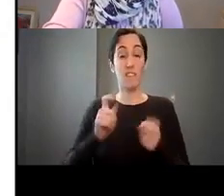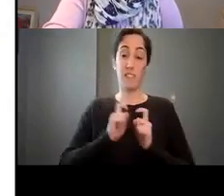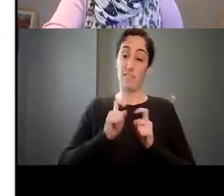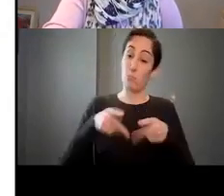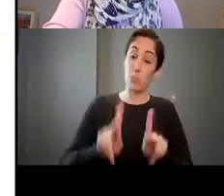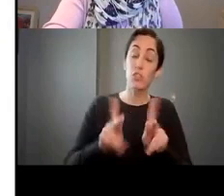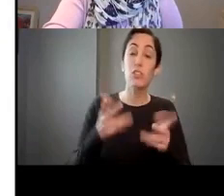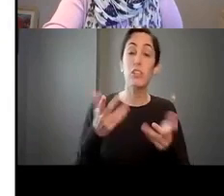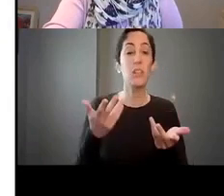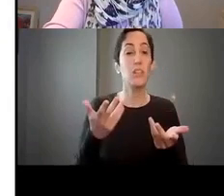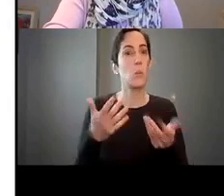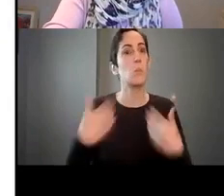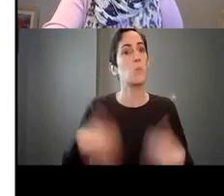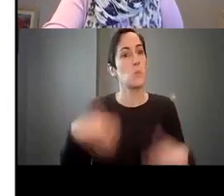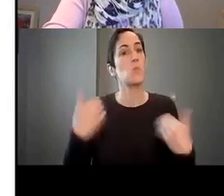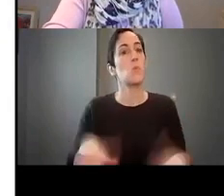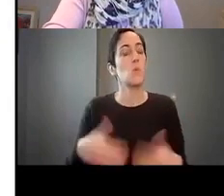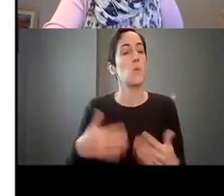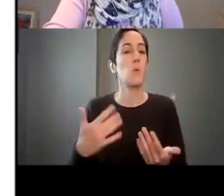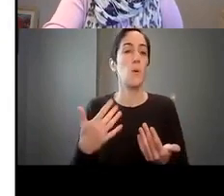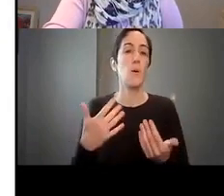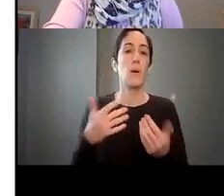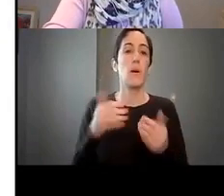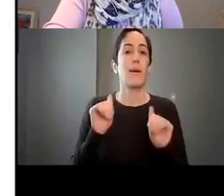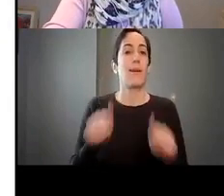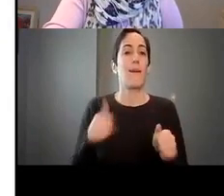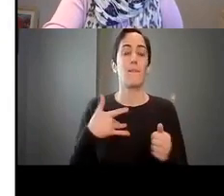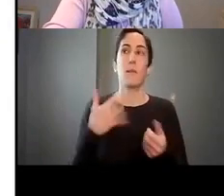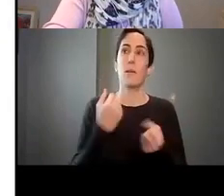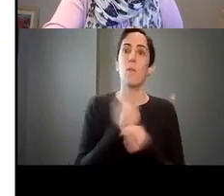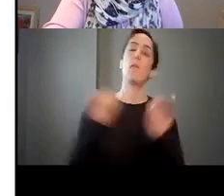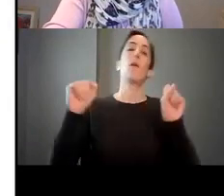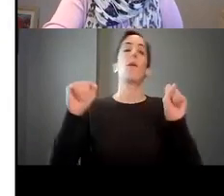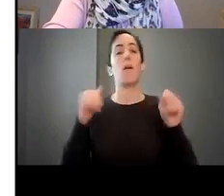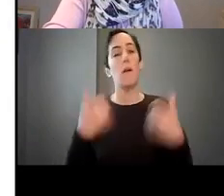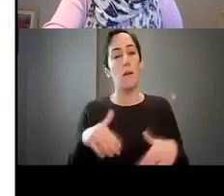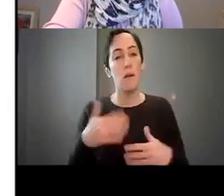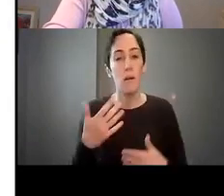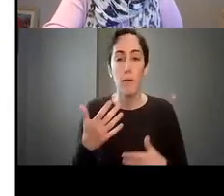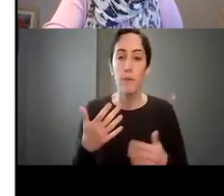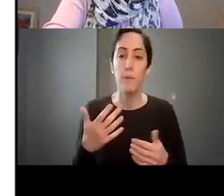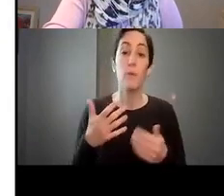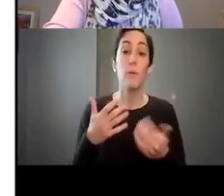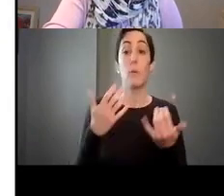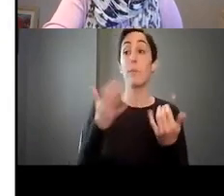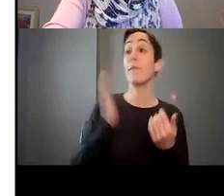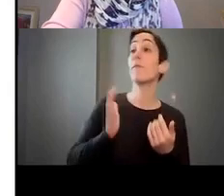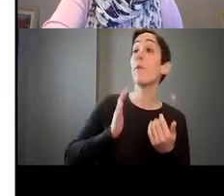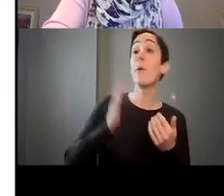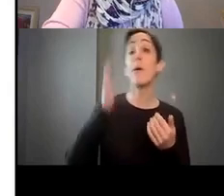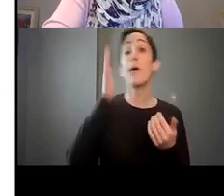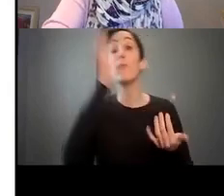our best to try to create that it may normal and not typical and even as we do not be as it was before or as it might our best to try to create that it may be in the future. not be as it was before or as it might